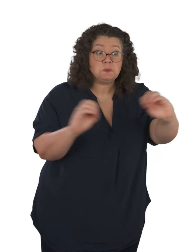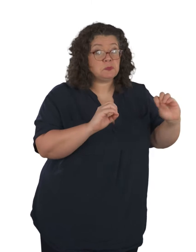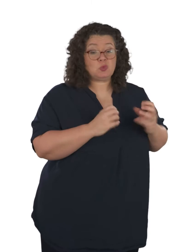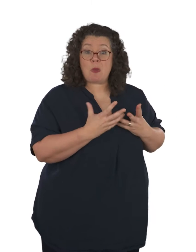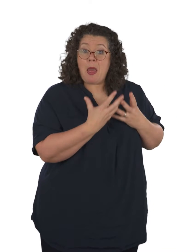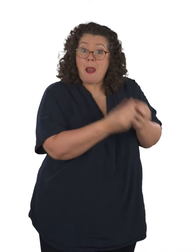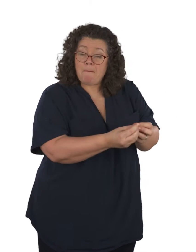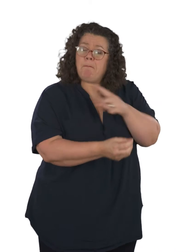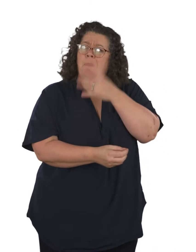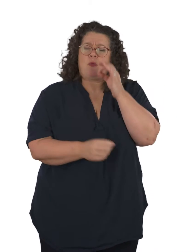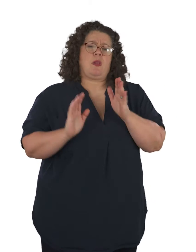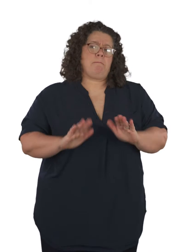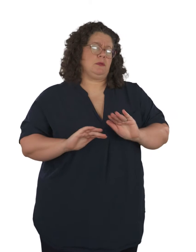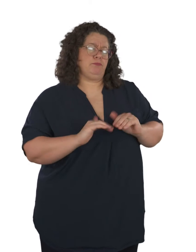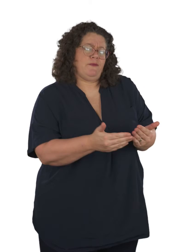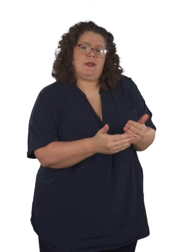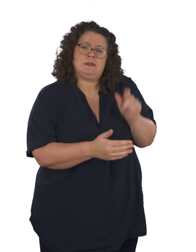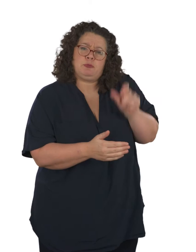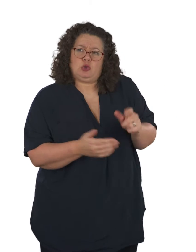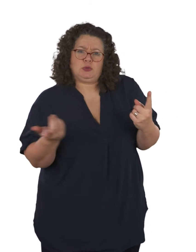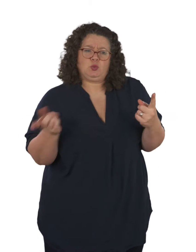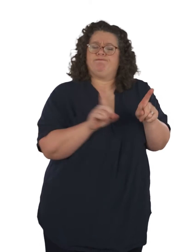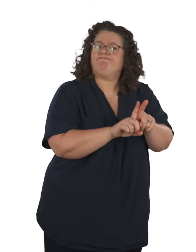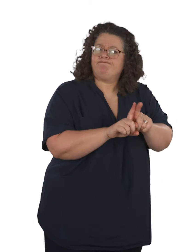If there is no one to help, the council must provide someone.